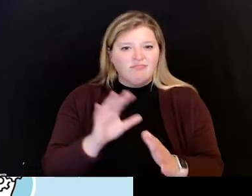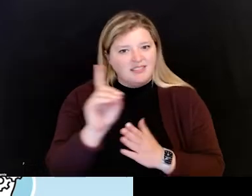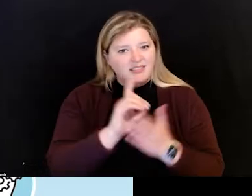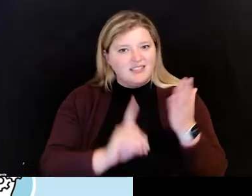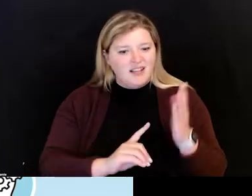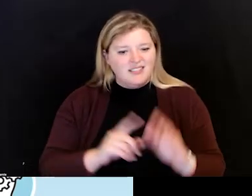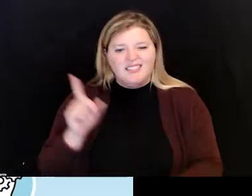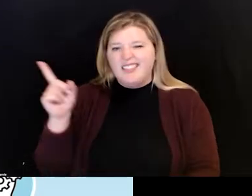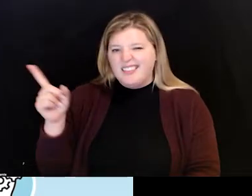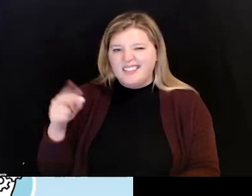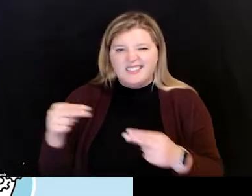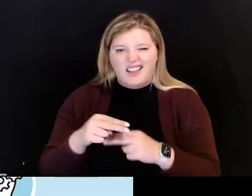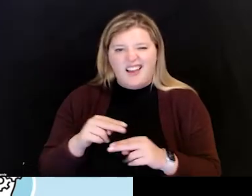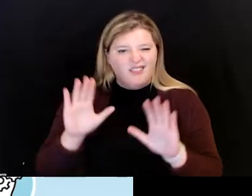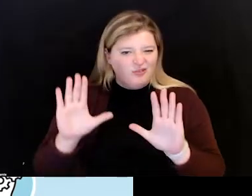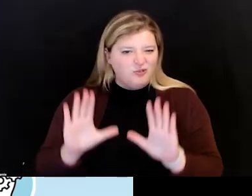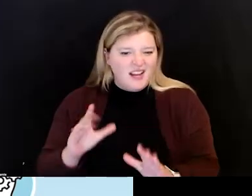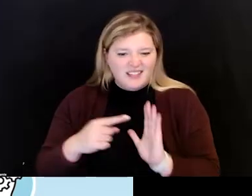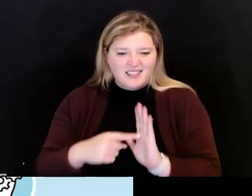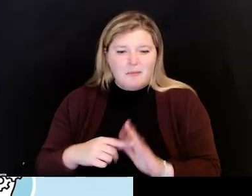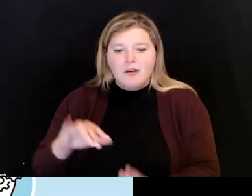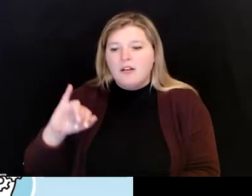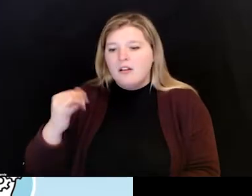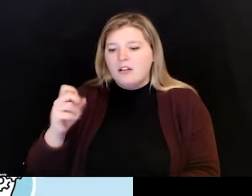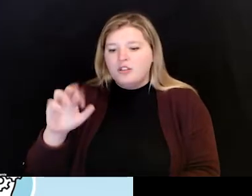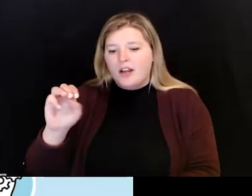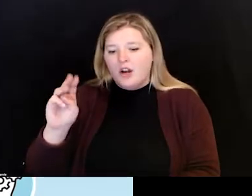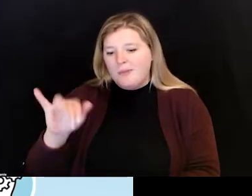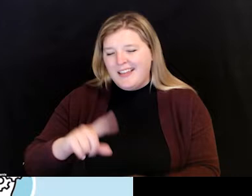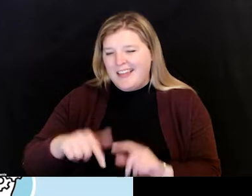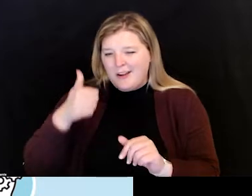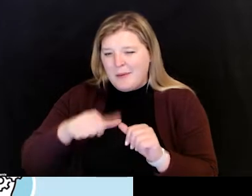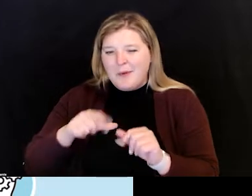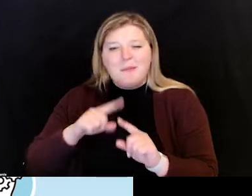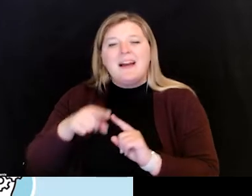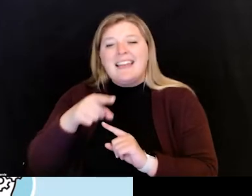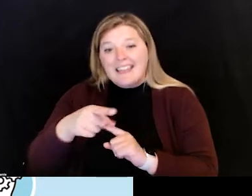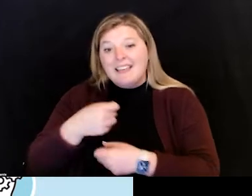it's a great example. Jeremy made it. He doesn't remember this, but he made it a few years ago.